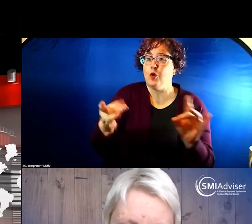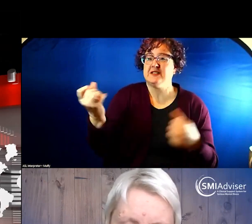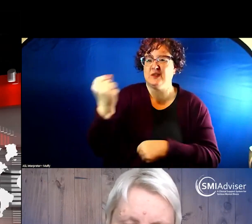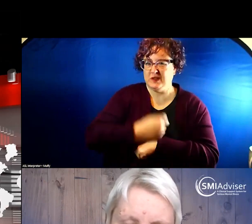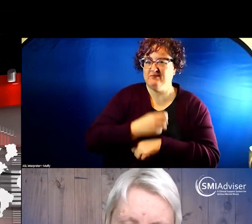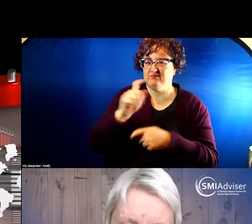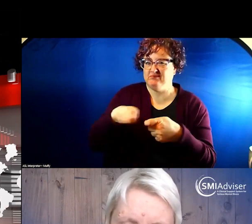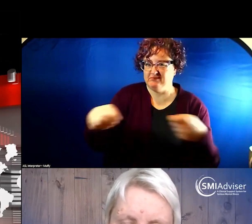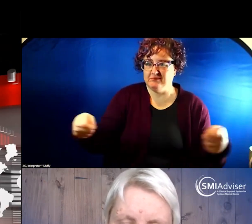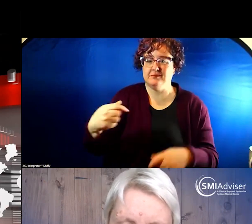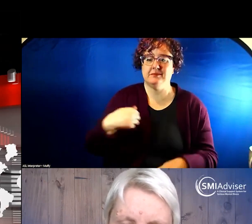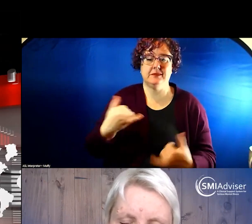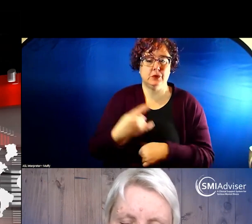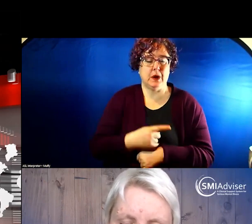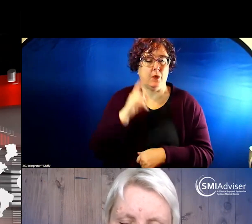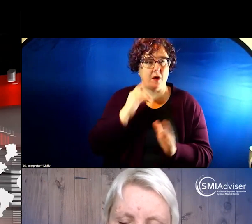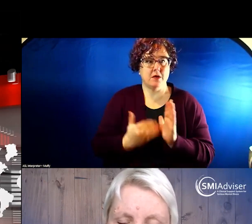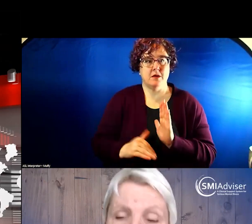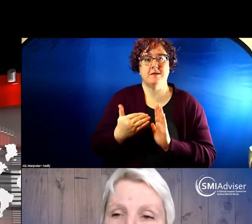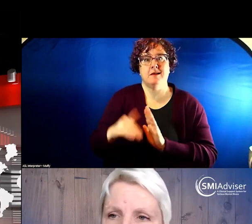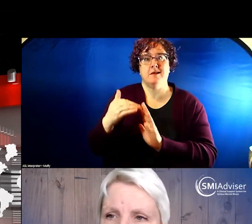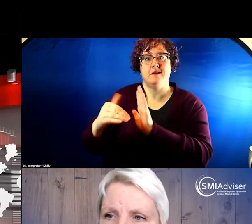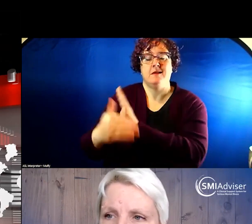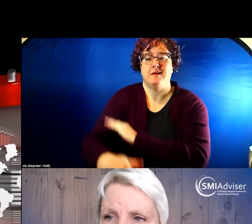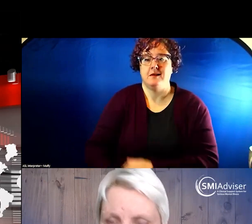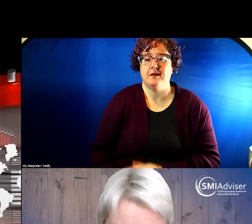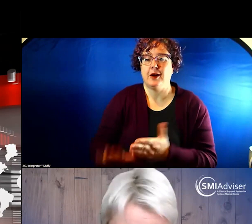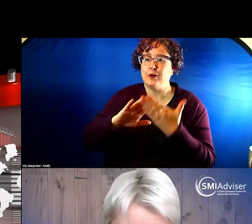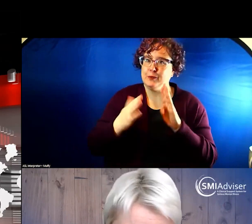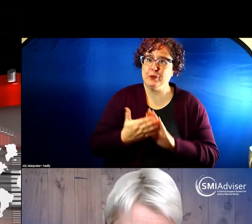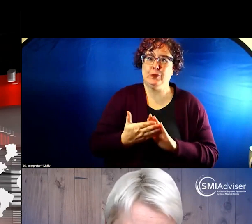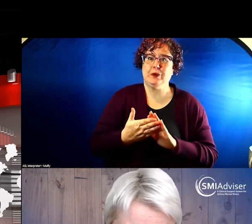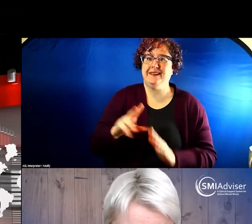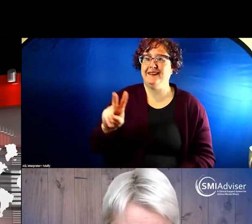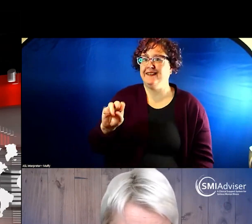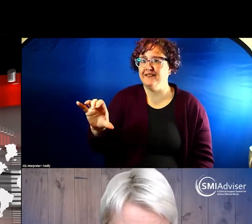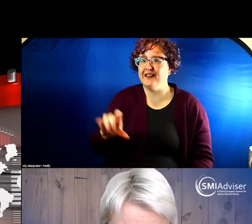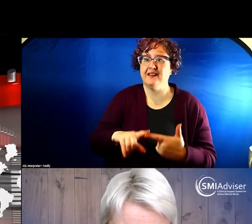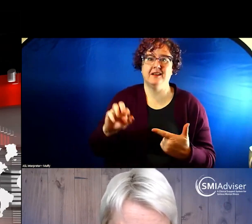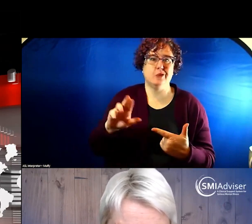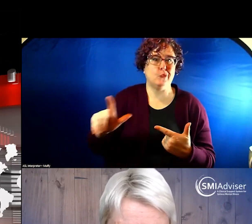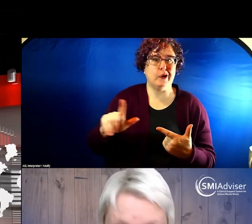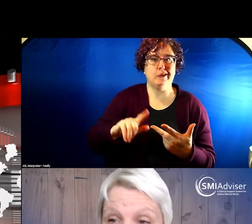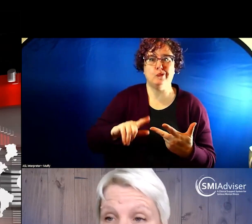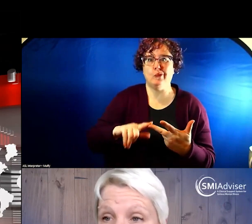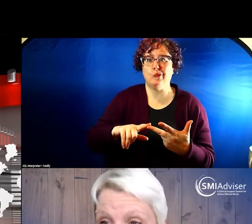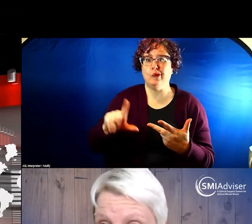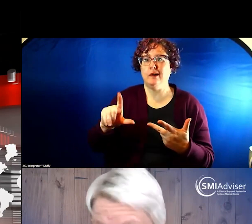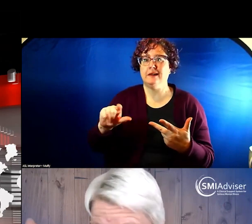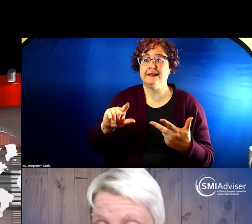TODAY WE HEARD OVER AND OVER AND OVER AGAIN ABOUT COMMUNITY. VIC TALKED ABOUT IT. RACHEL TALKED ABOUT IT.